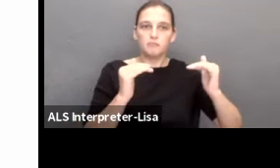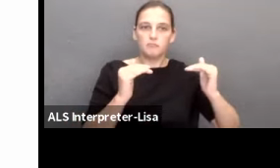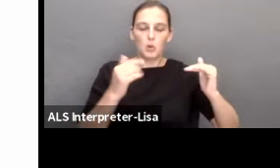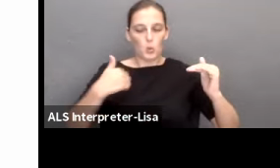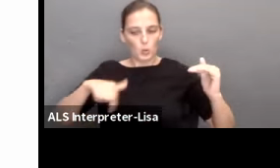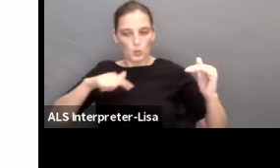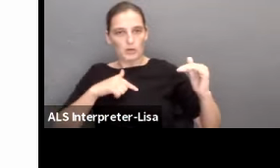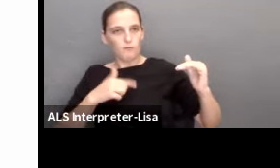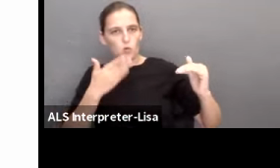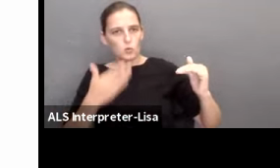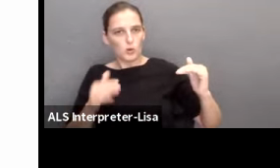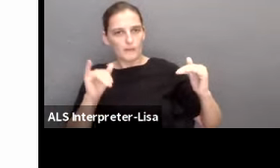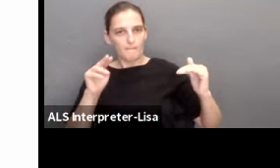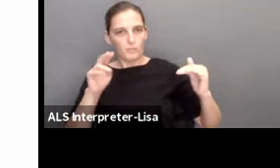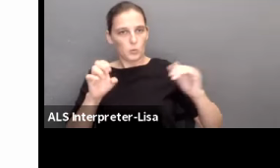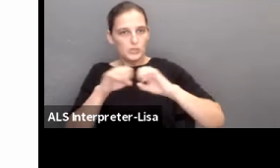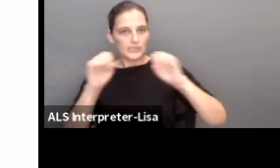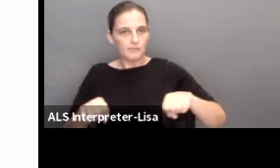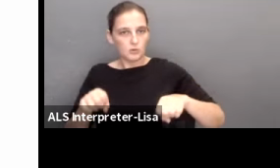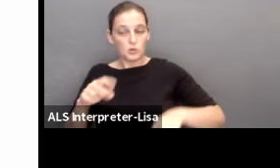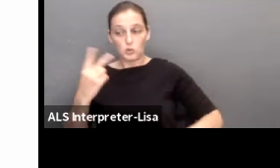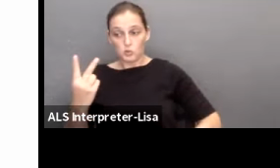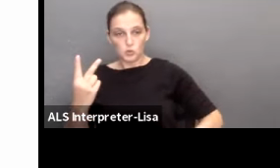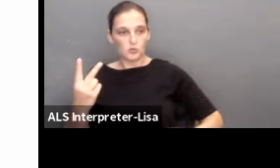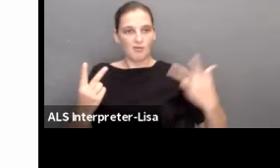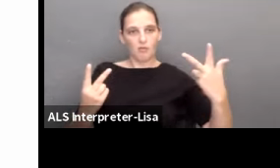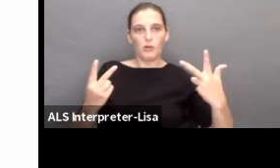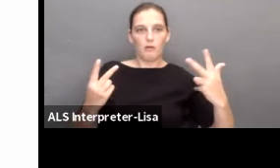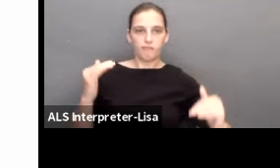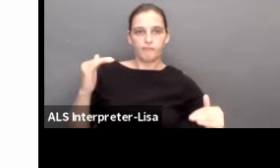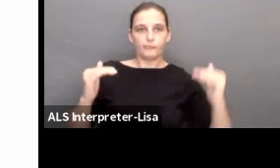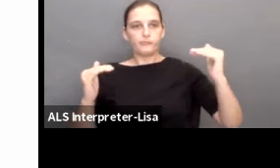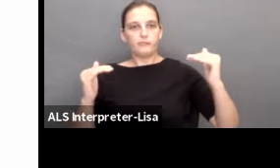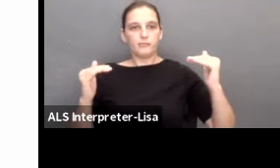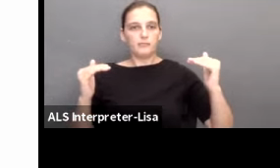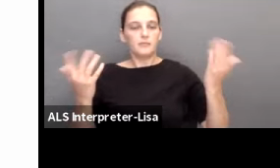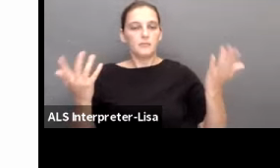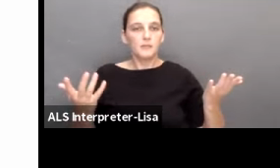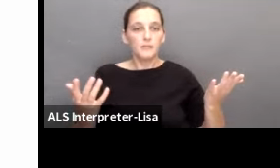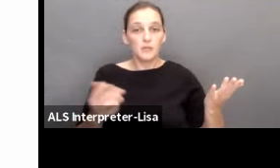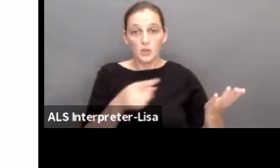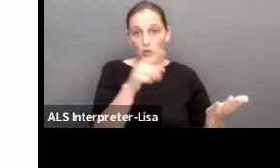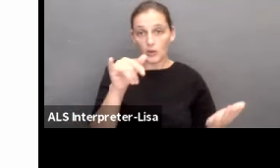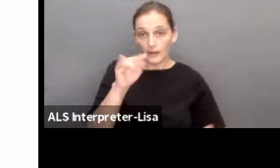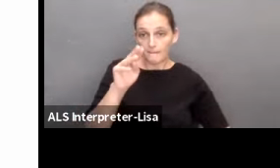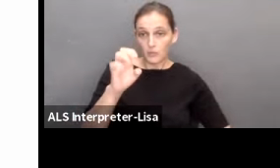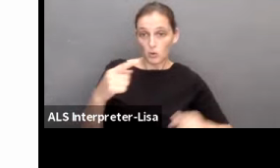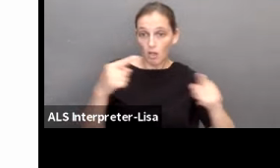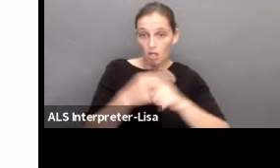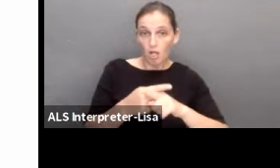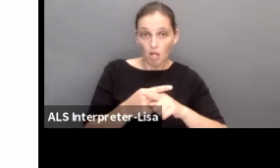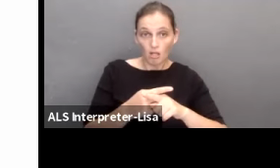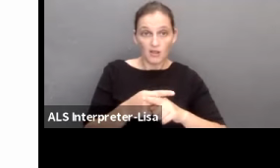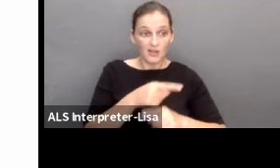good immune systems are by just getting the two shots. So it's kind of like you know if you're immunocompromised, instead of having two shots you really need a three.